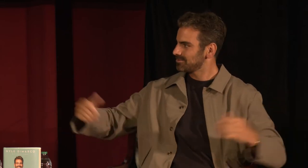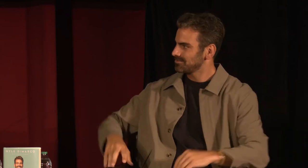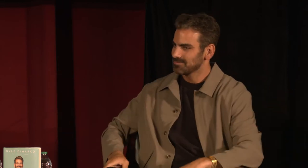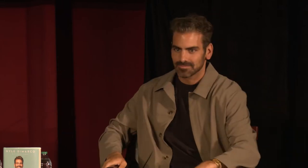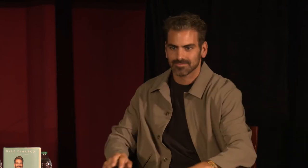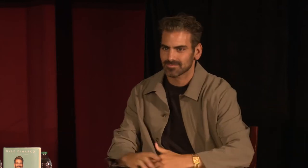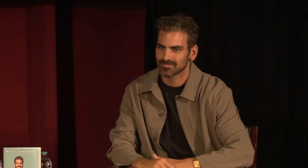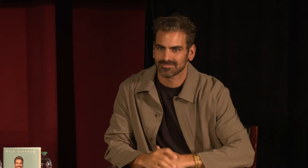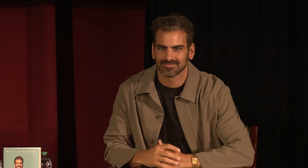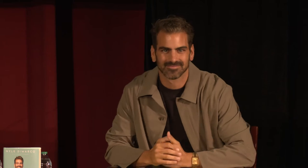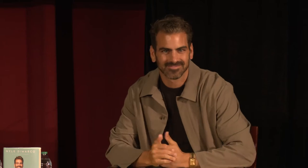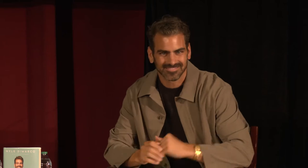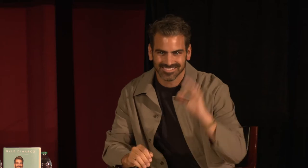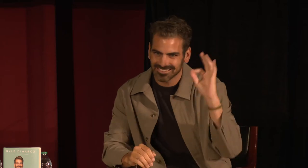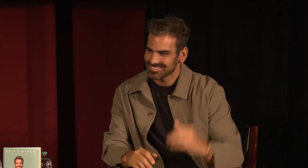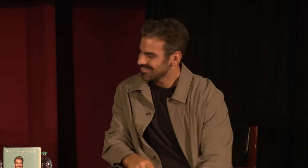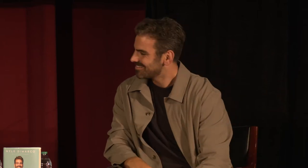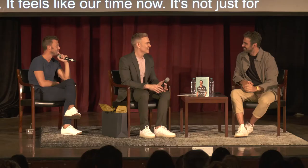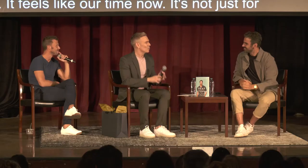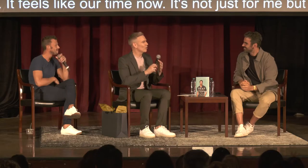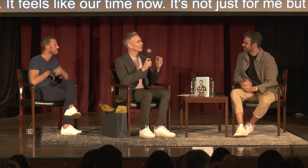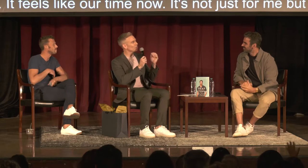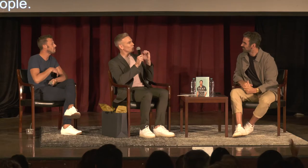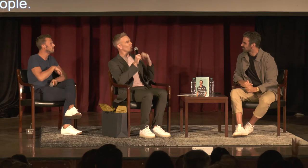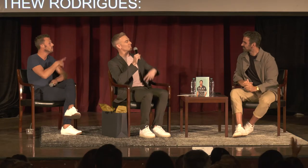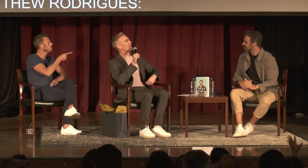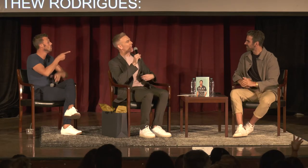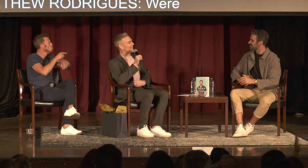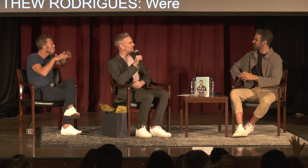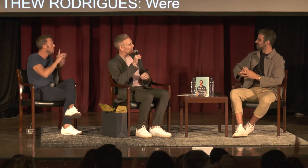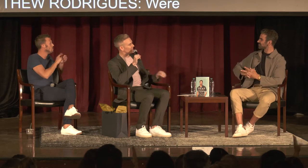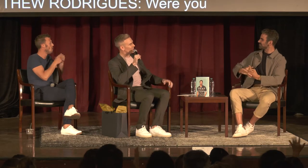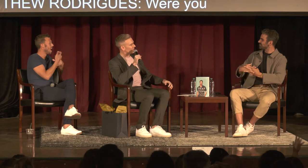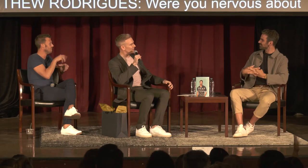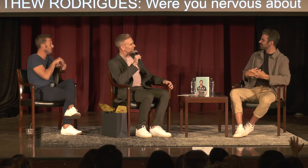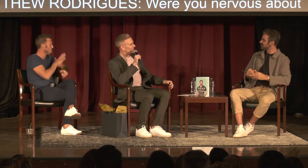It's not just for me, but for all Deaf people. Were you nervous about anything in the book?